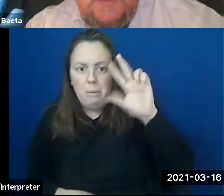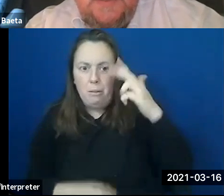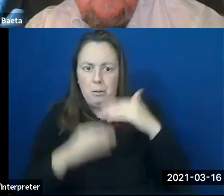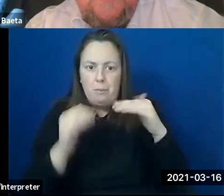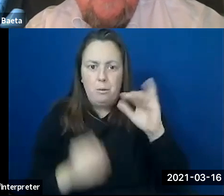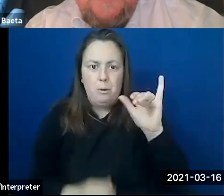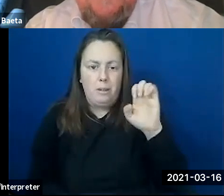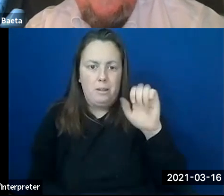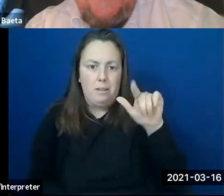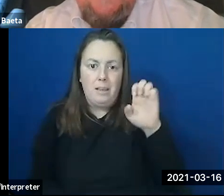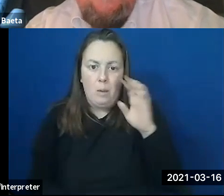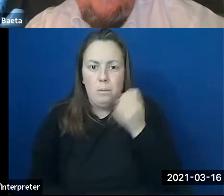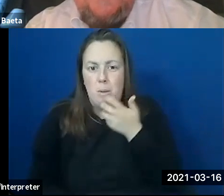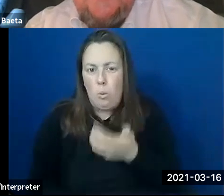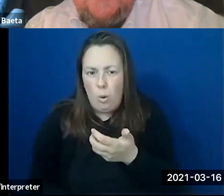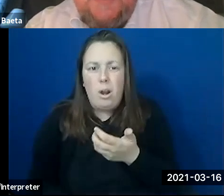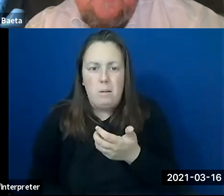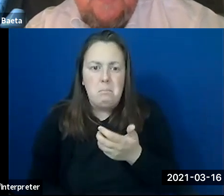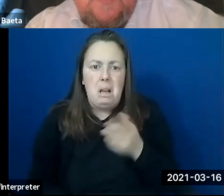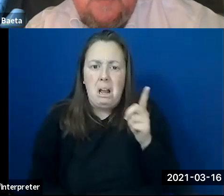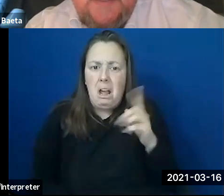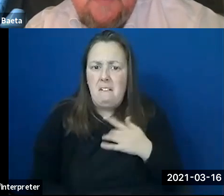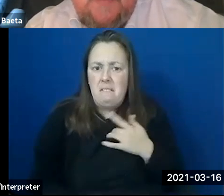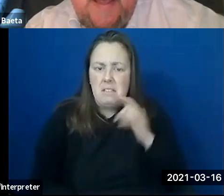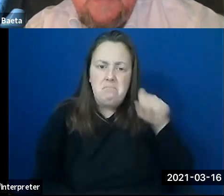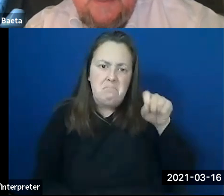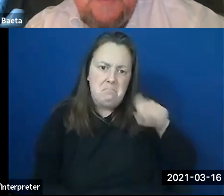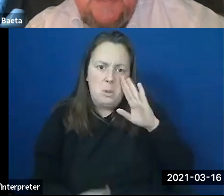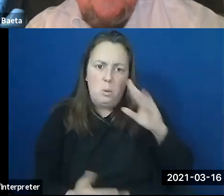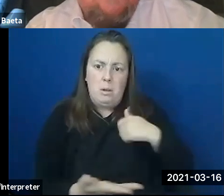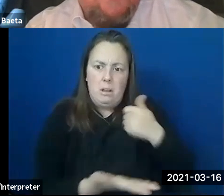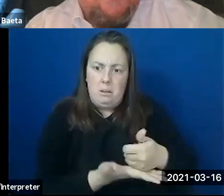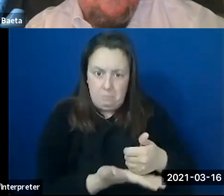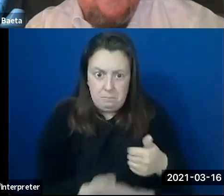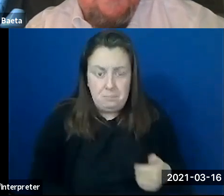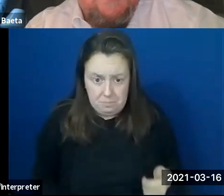Joseph Baeta: The percentage of classes, the region and great student upset so they see him cast that's a really good question.